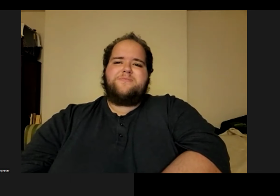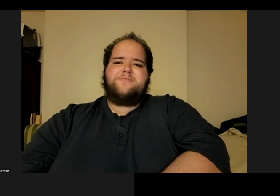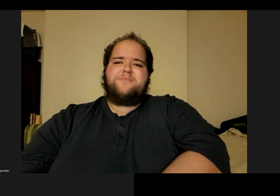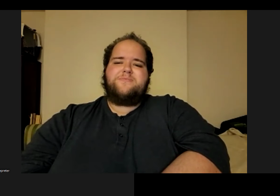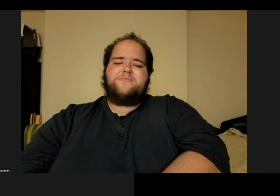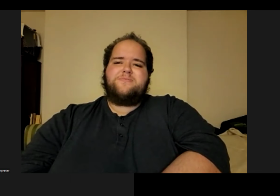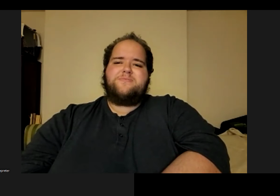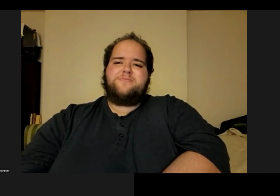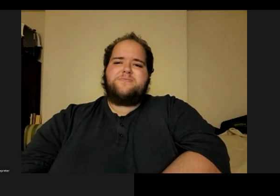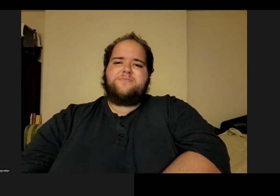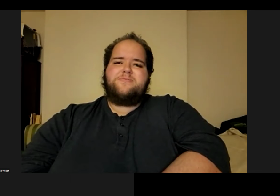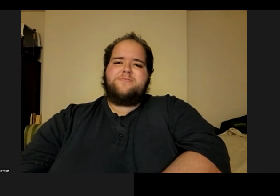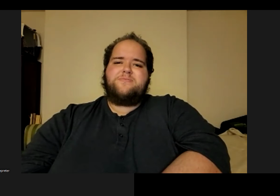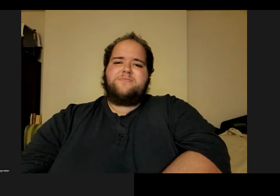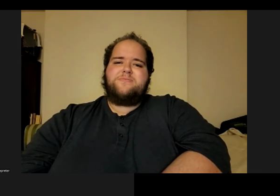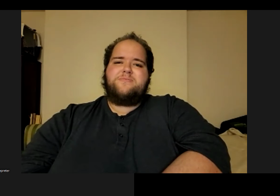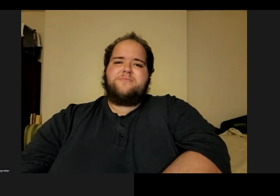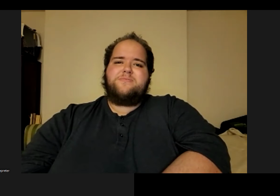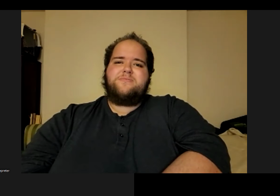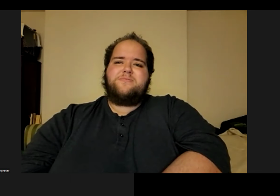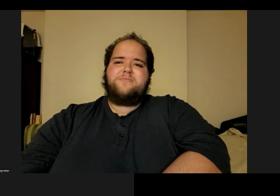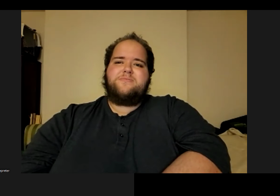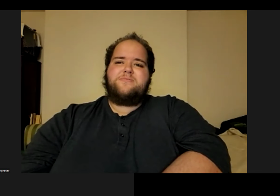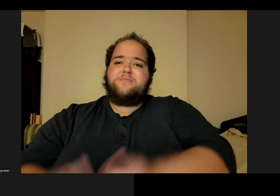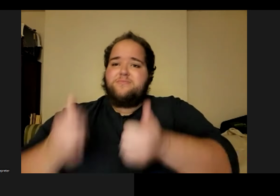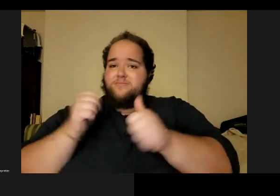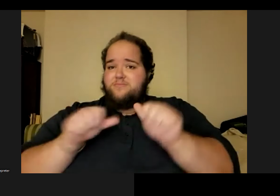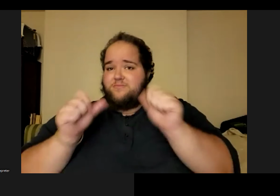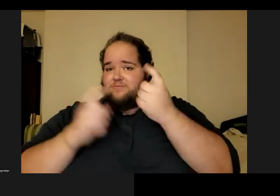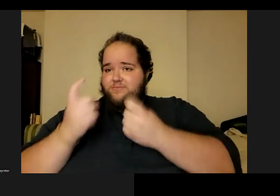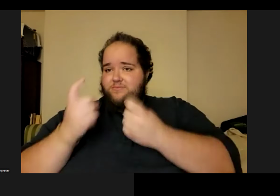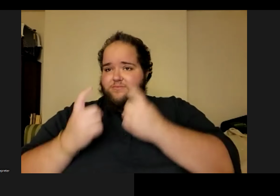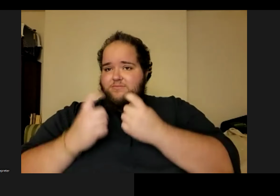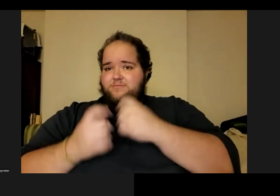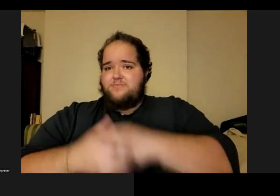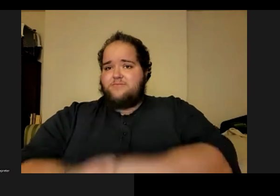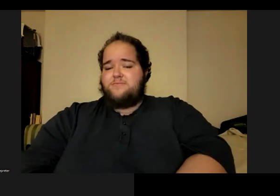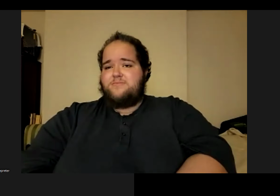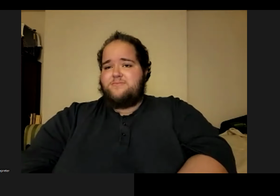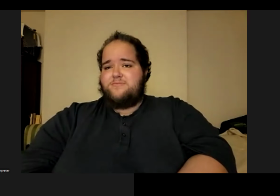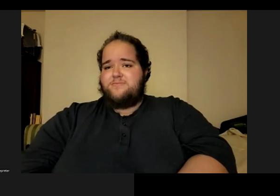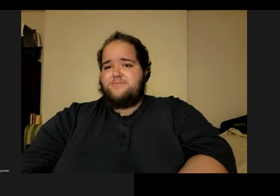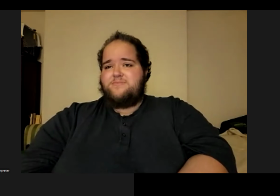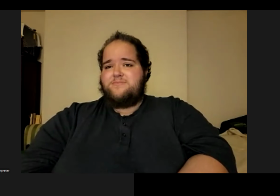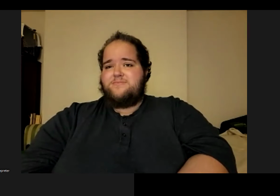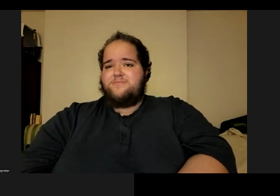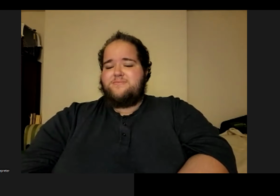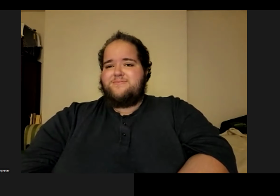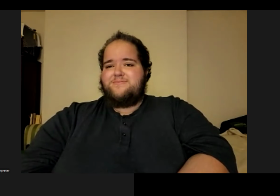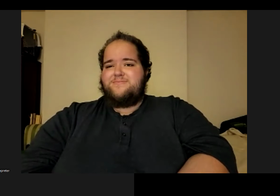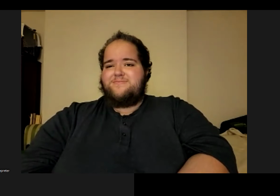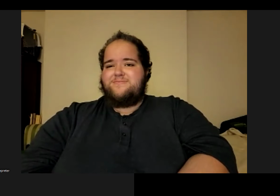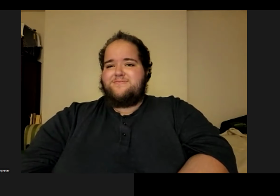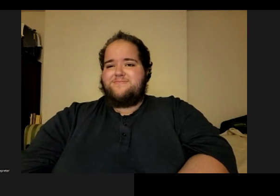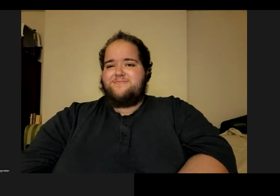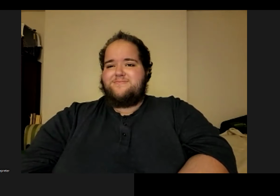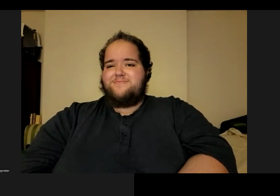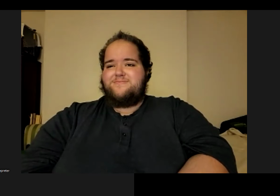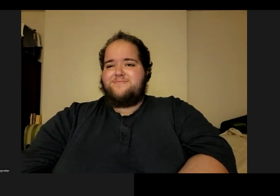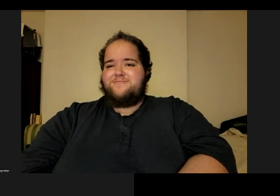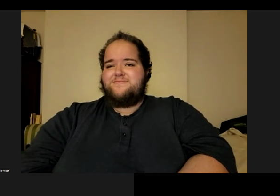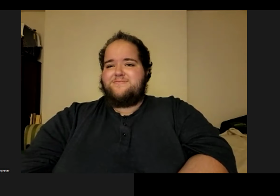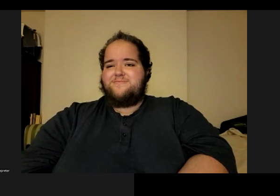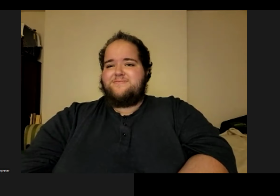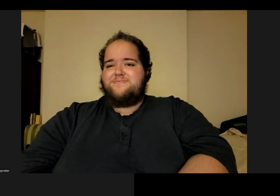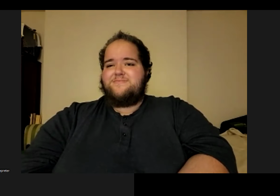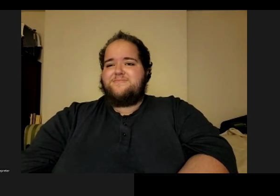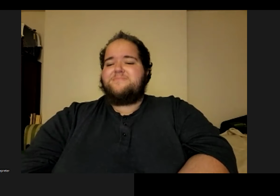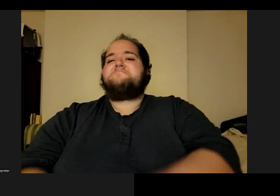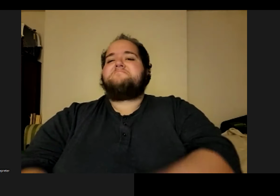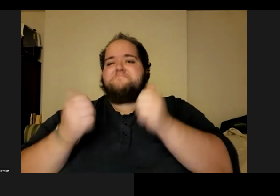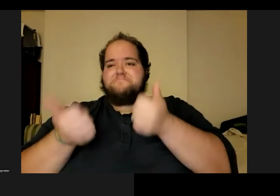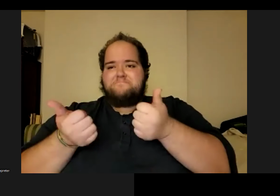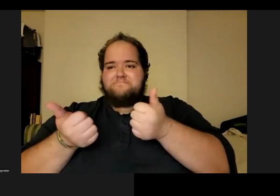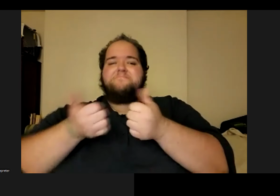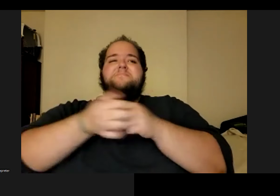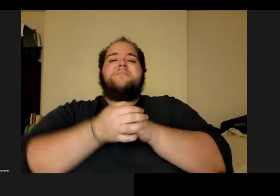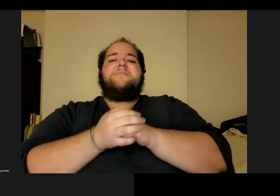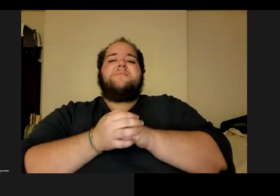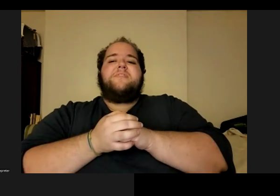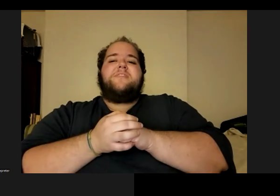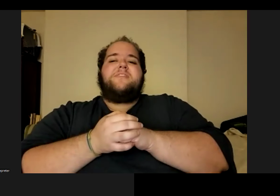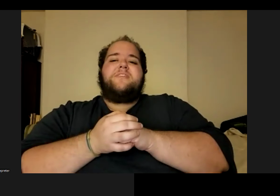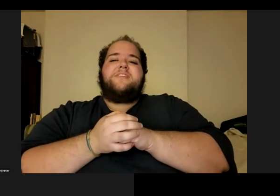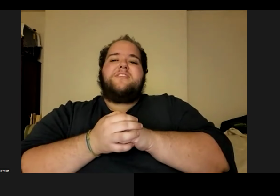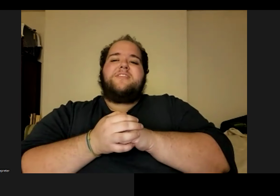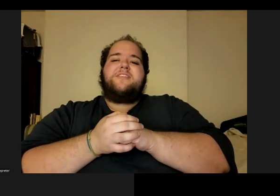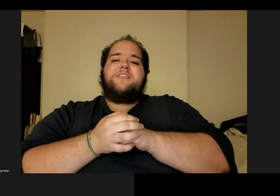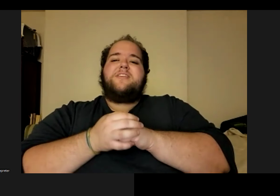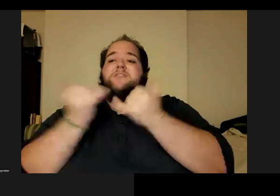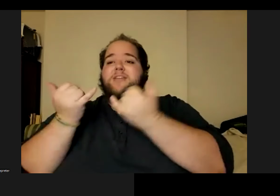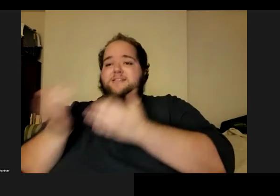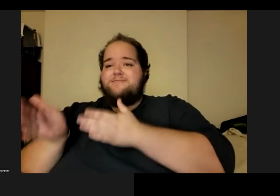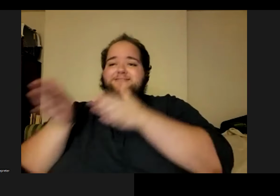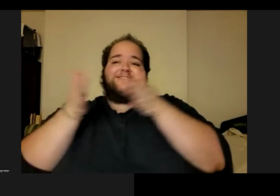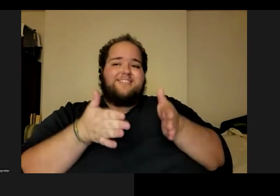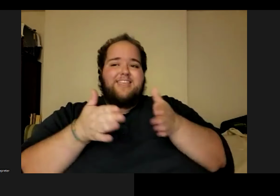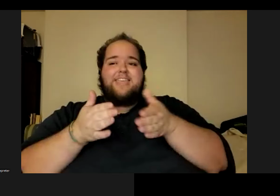Does anybody have questions? So we'll talk about artist statement.